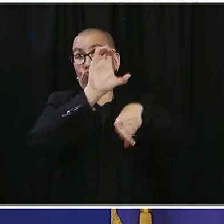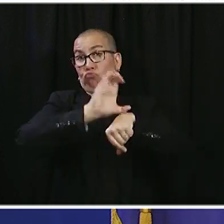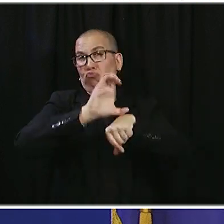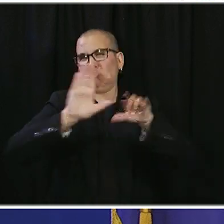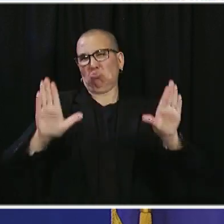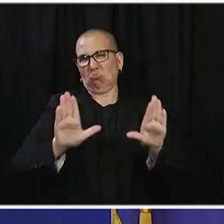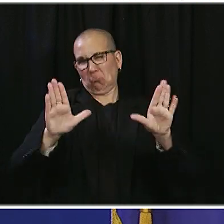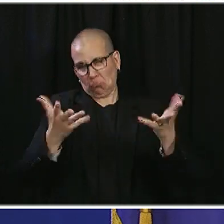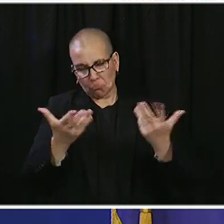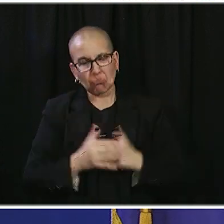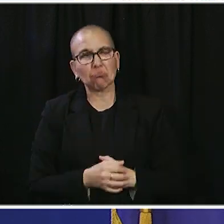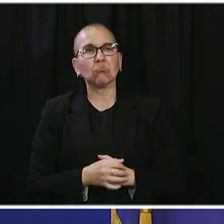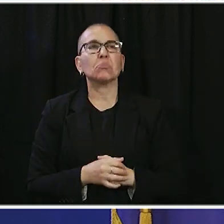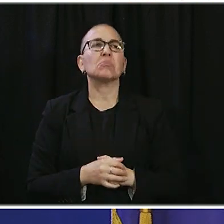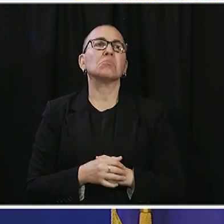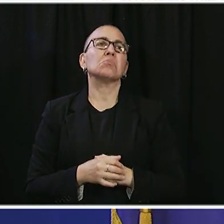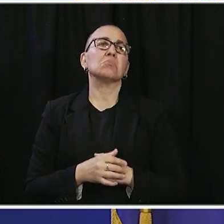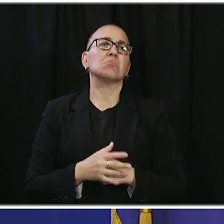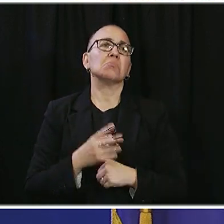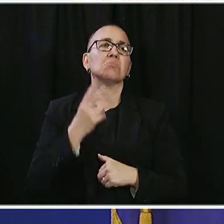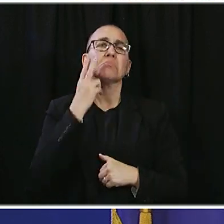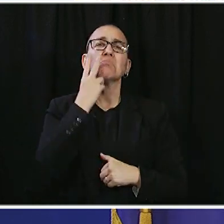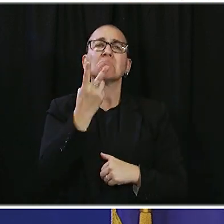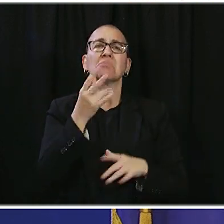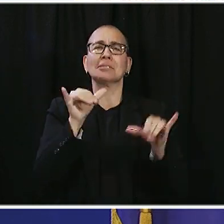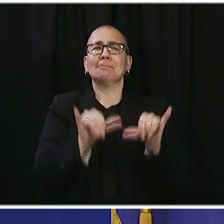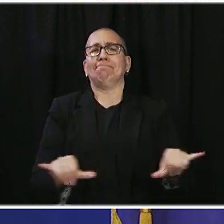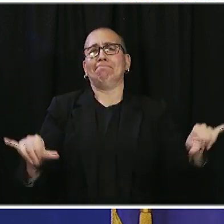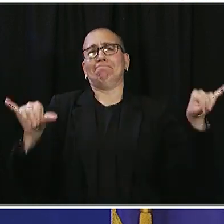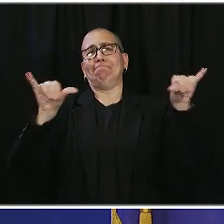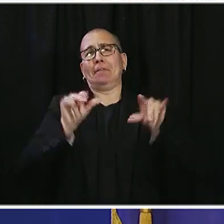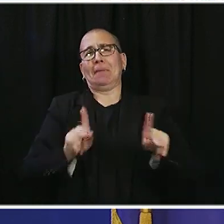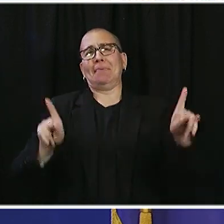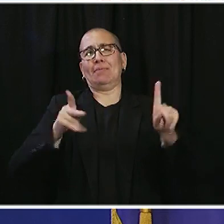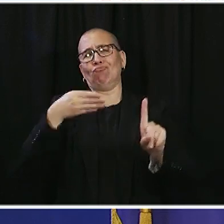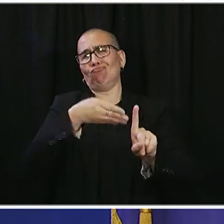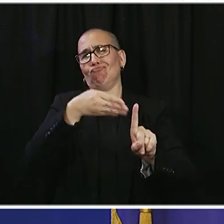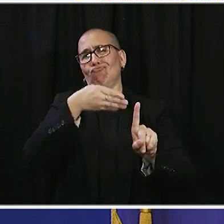BOY, I SEE THE SAME PEOPLE EVERY SUNDAY AT MY CONGREGATION AND IN FACT